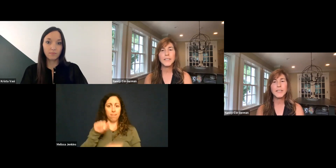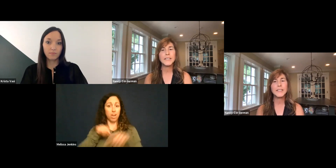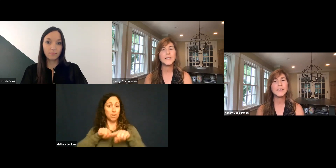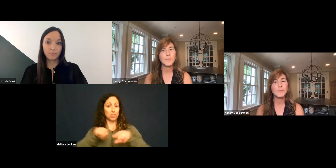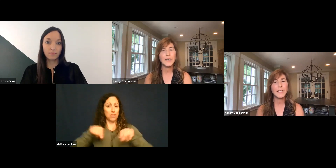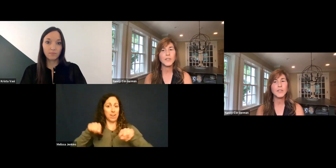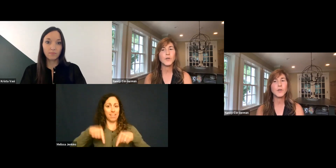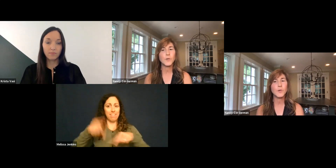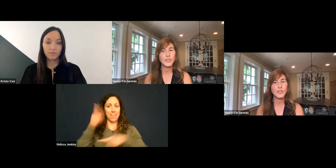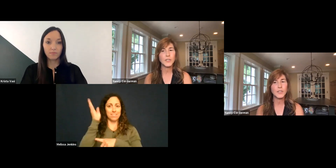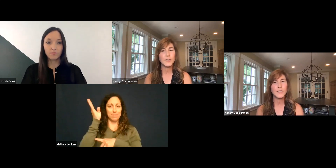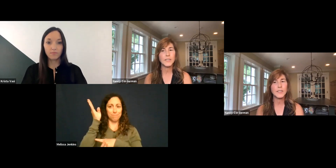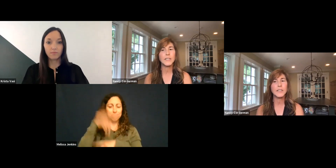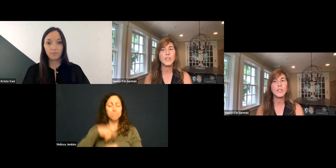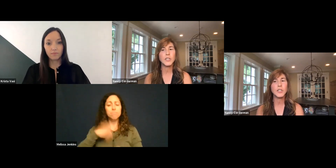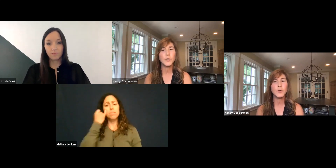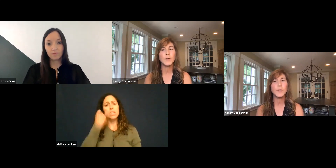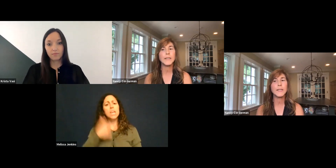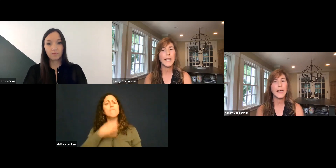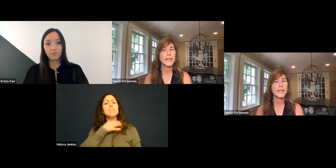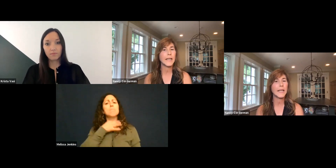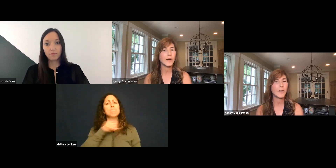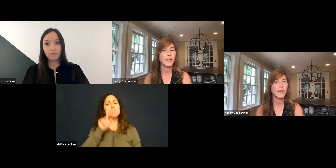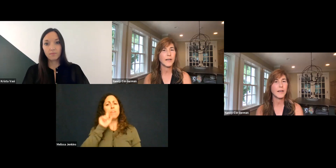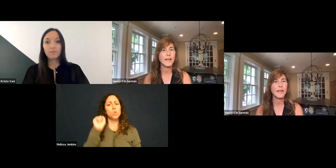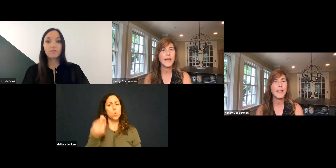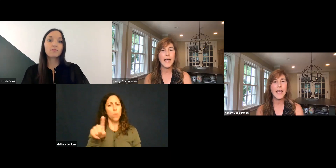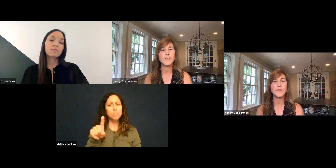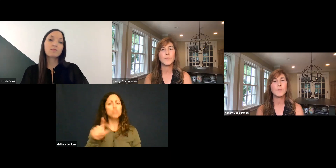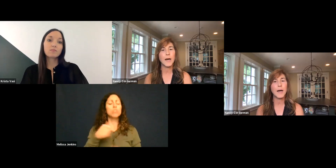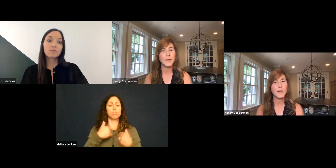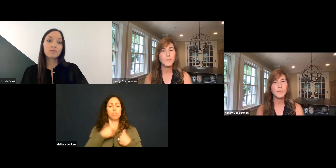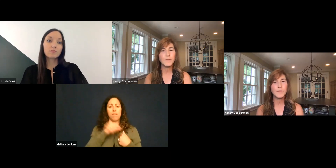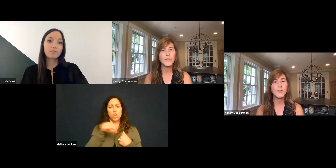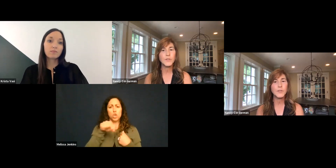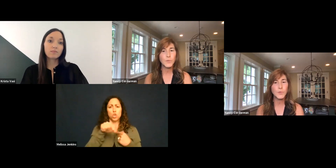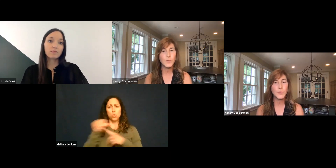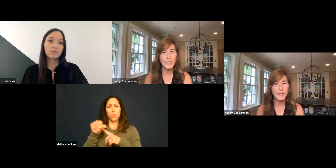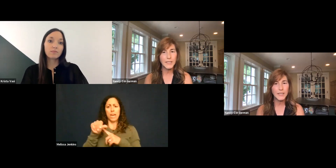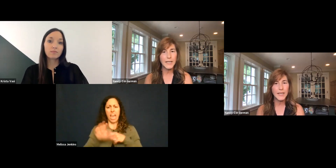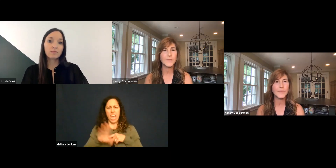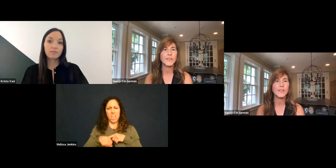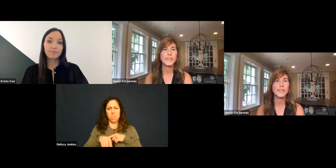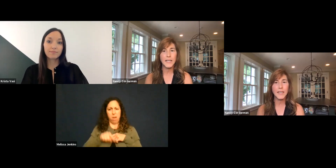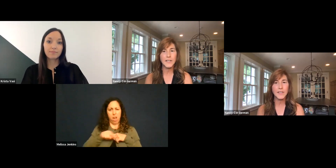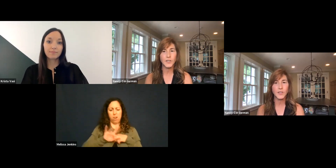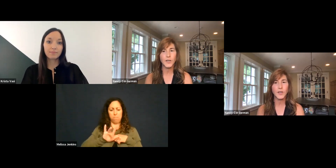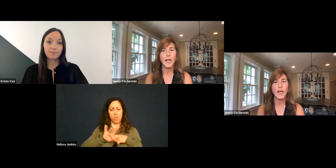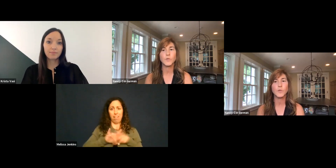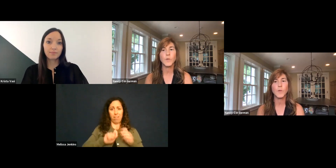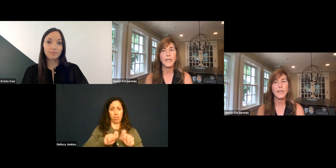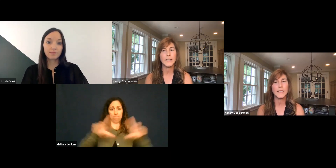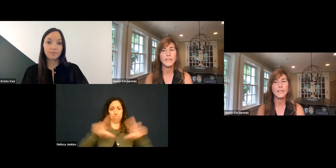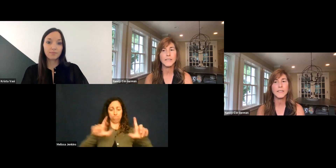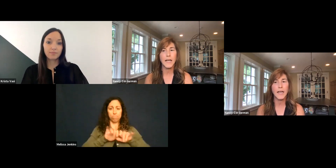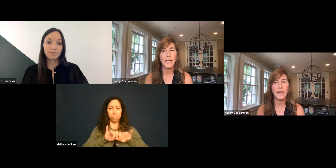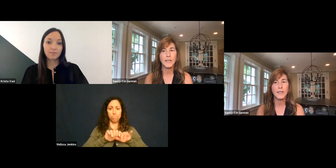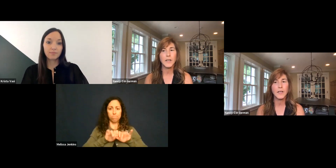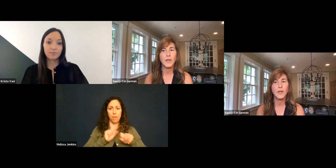please submit your questions in the Q&A area at the bottom of the screen at the center on the right hand side.